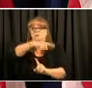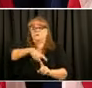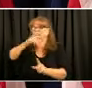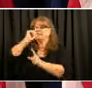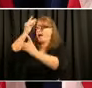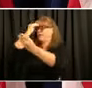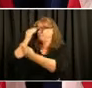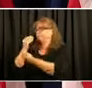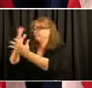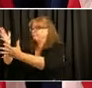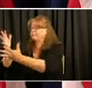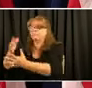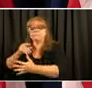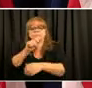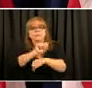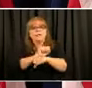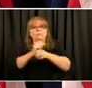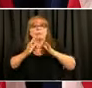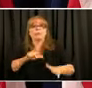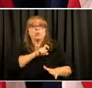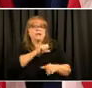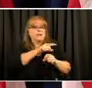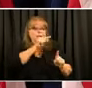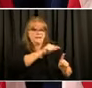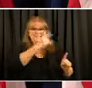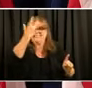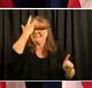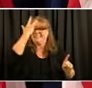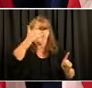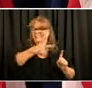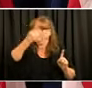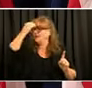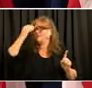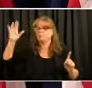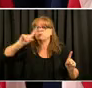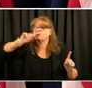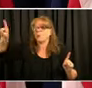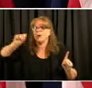of policing in in preventing large gatherings so there have been large illegal parties